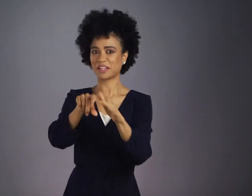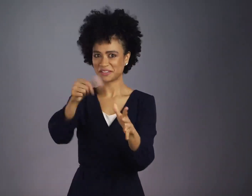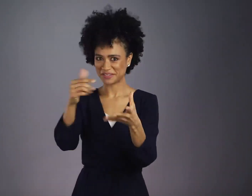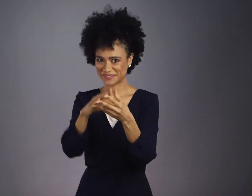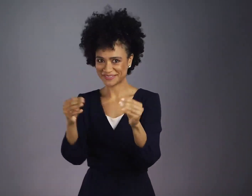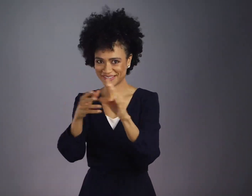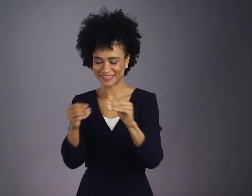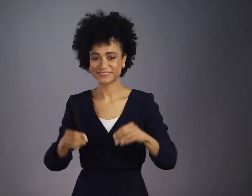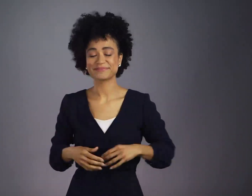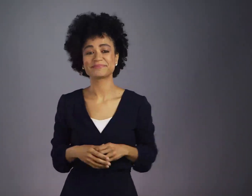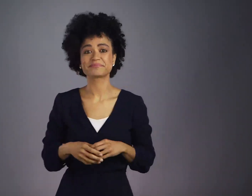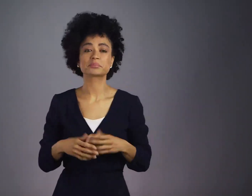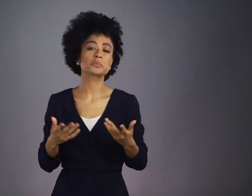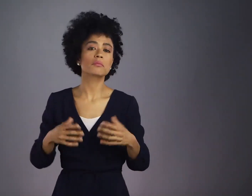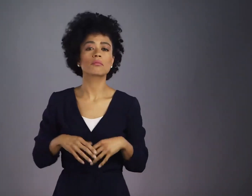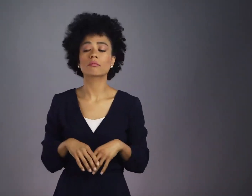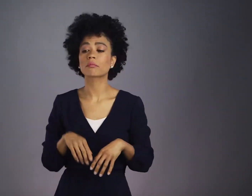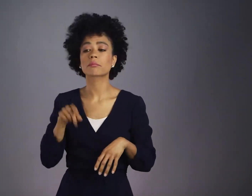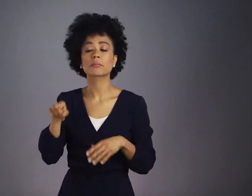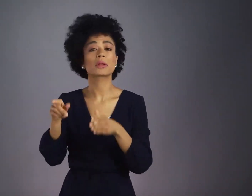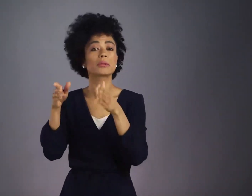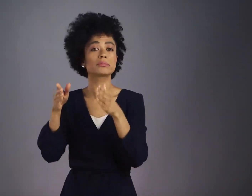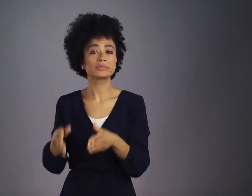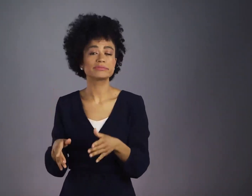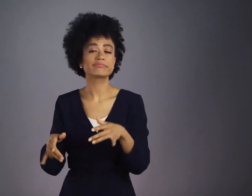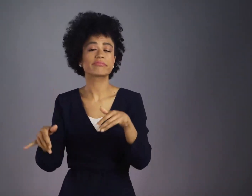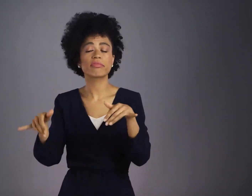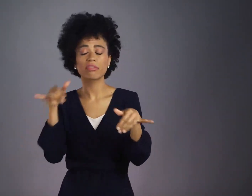This brings to mind a story about one of our friends.